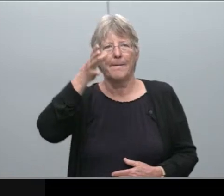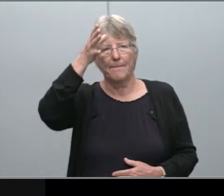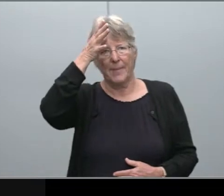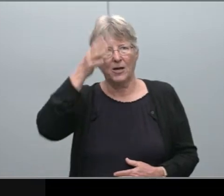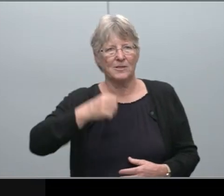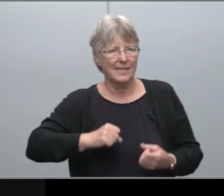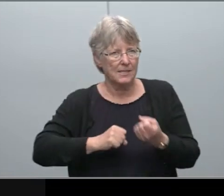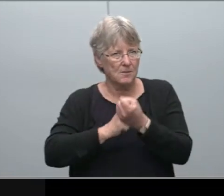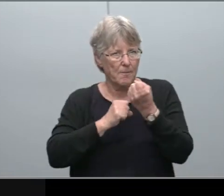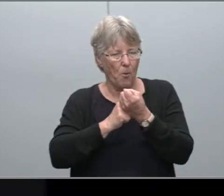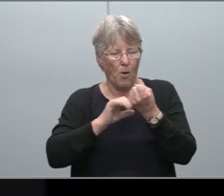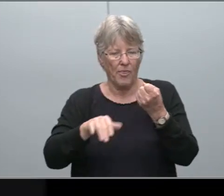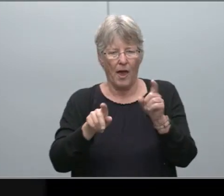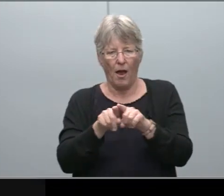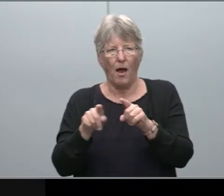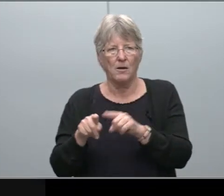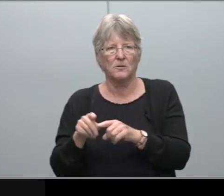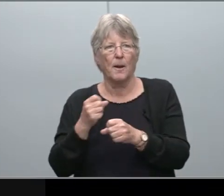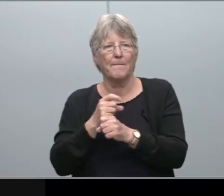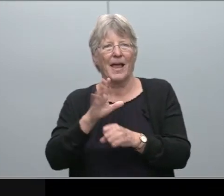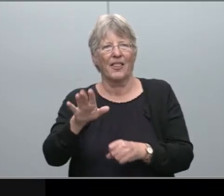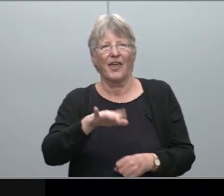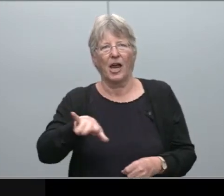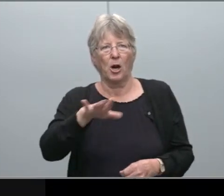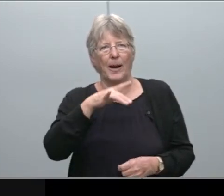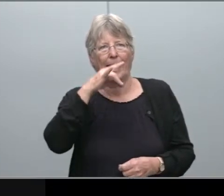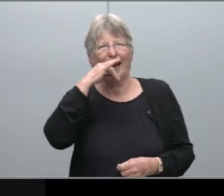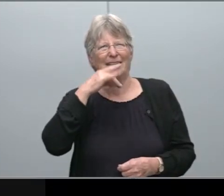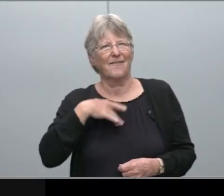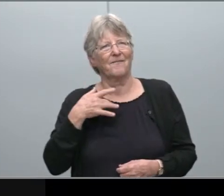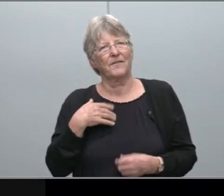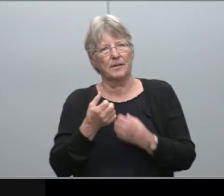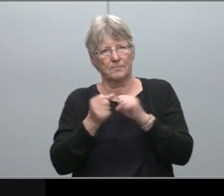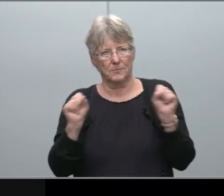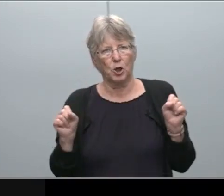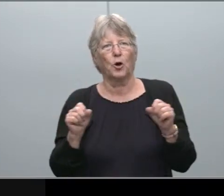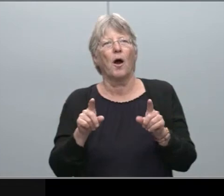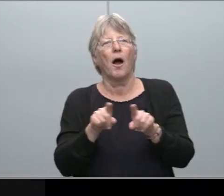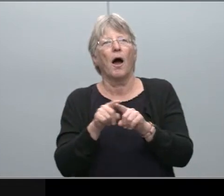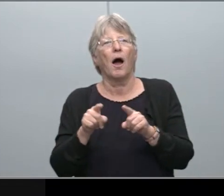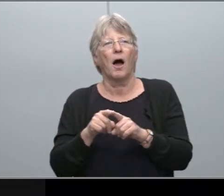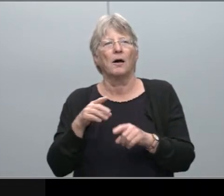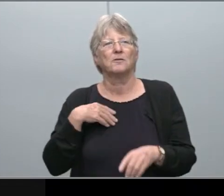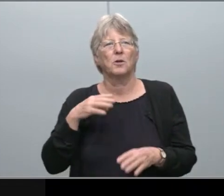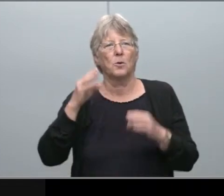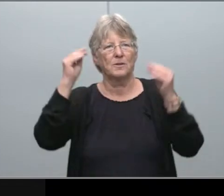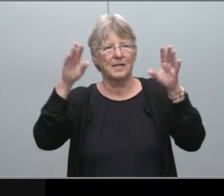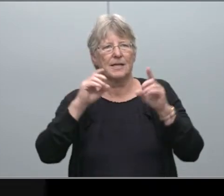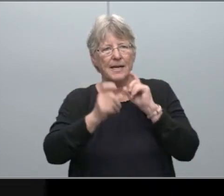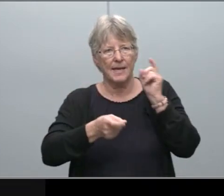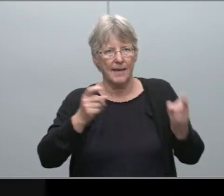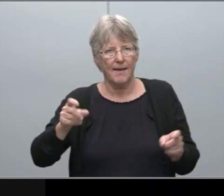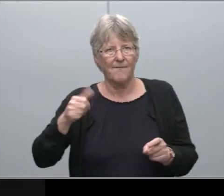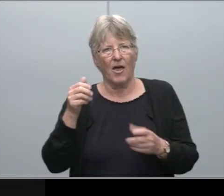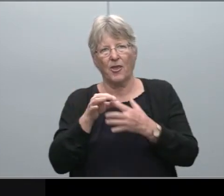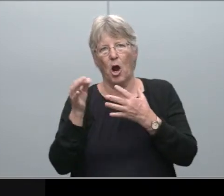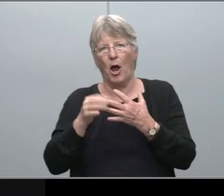to Parent University and where else can some of this work rest. So I wanna say thank you. I wanna say good night.